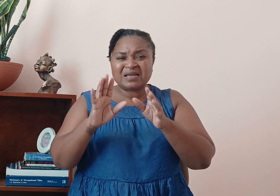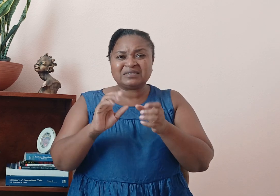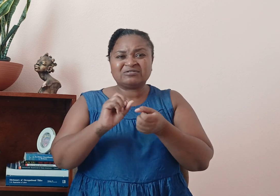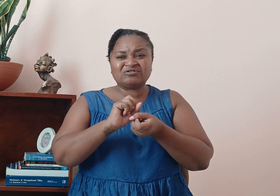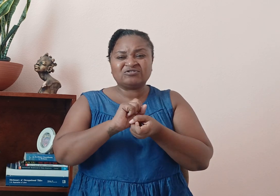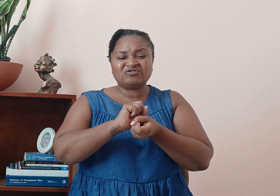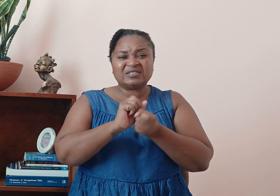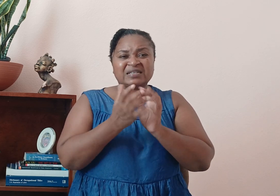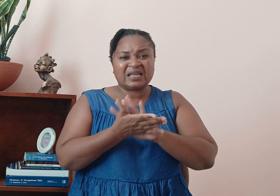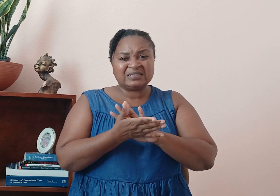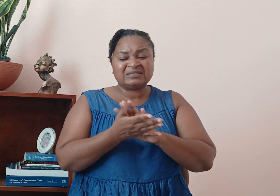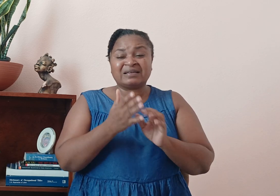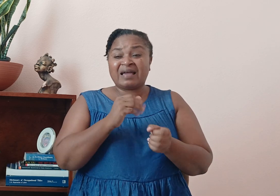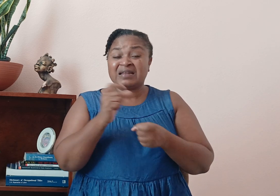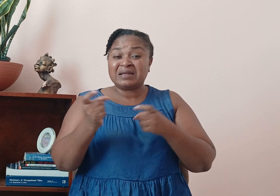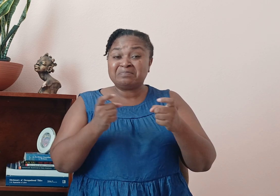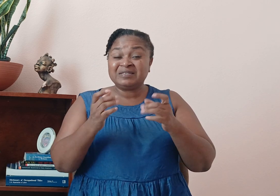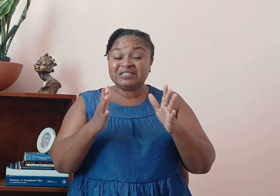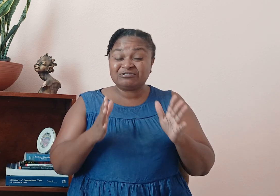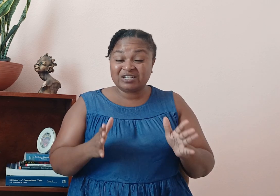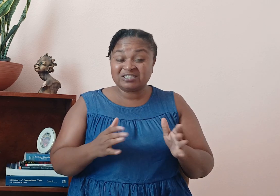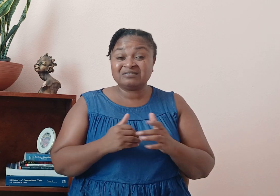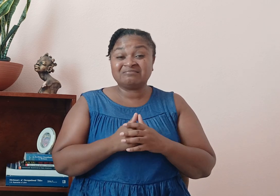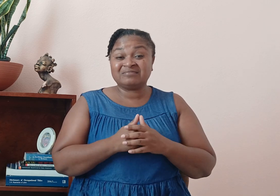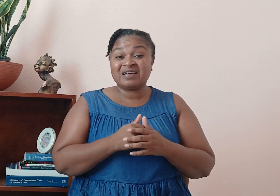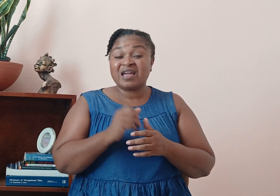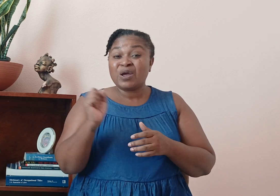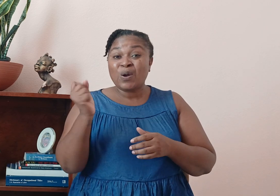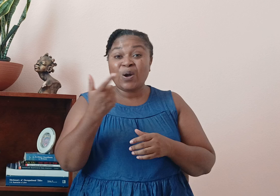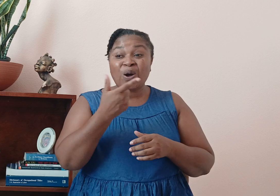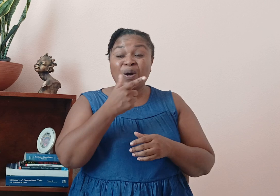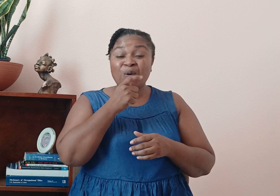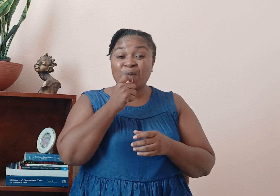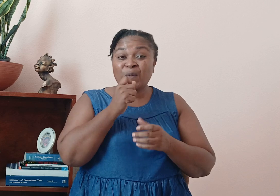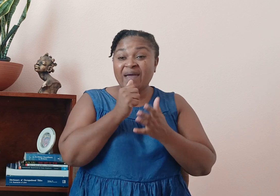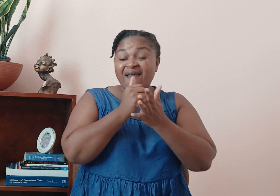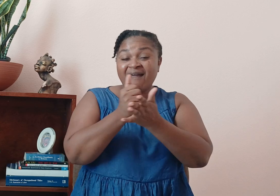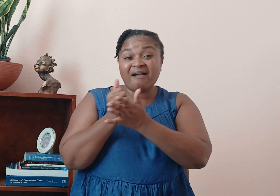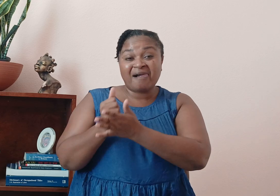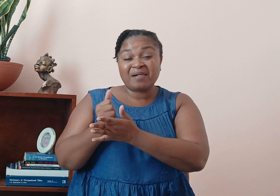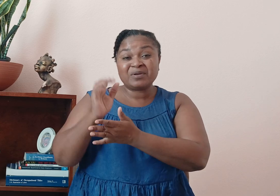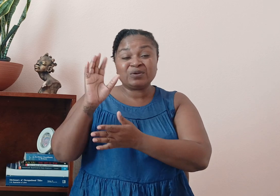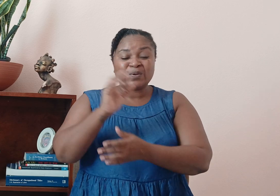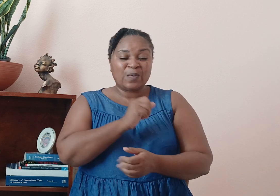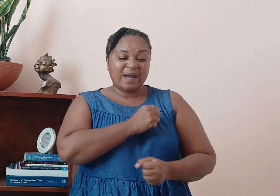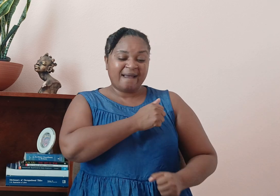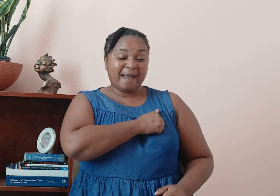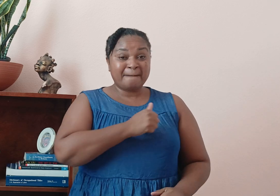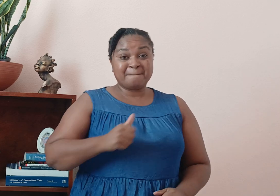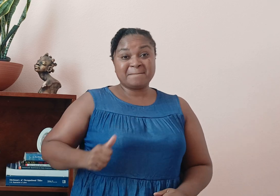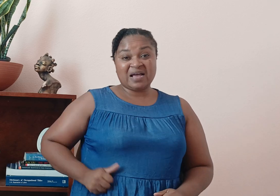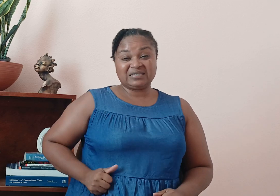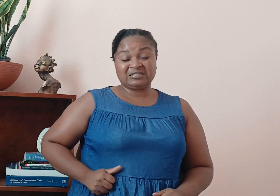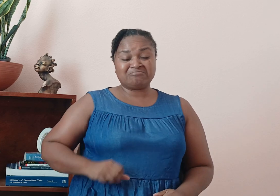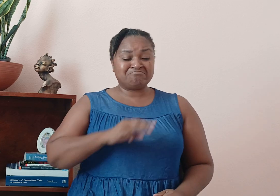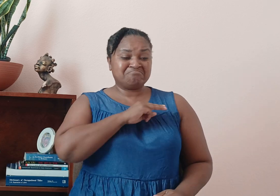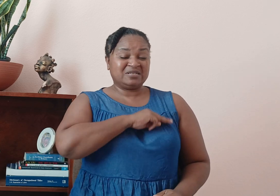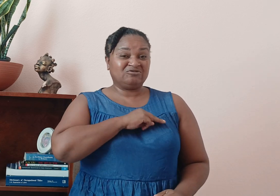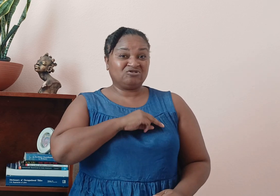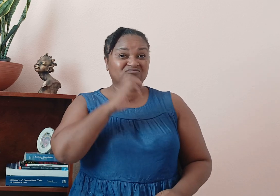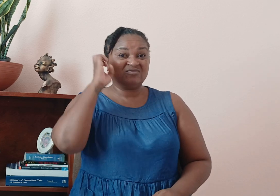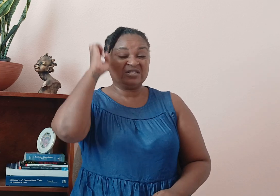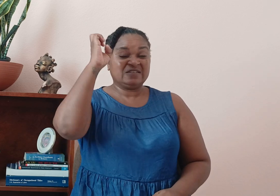administrators and all who help your ambassador missionaries and evangelists to bring the Word